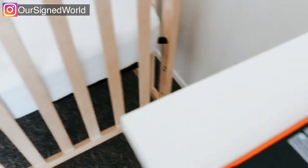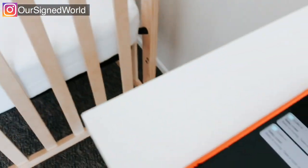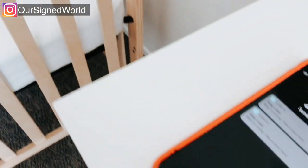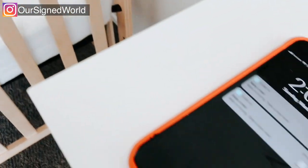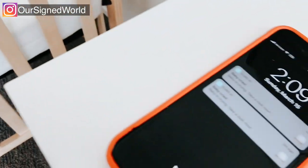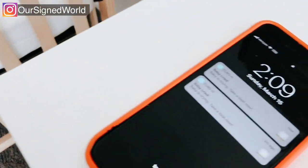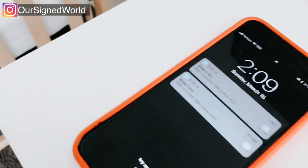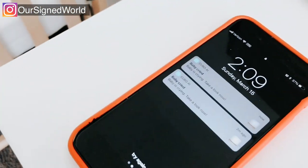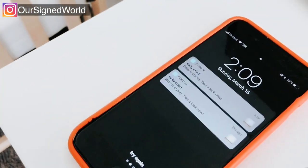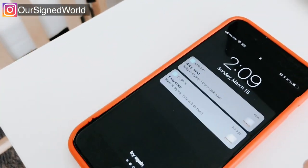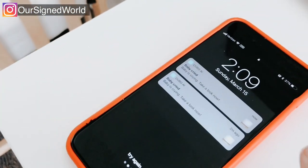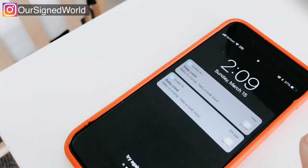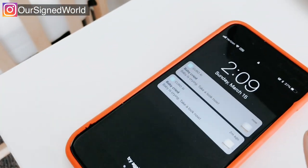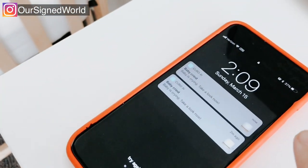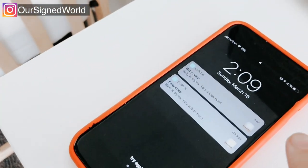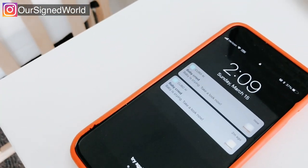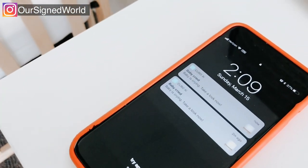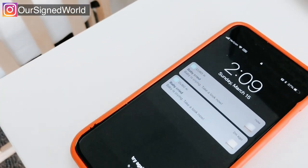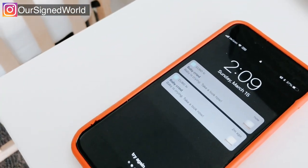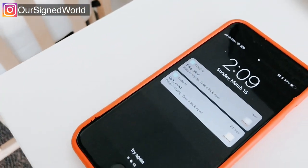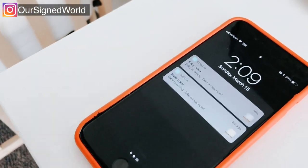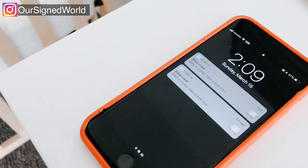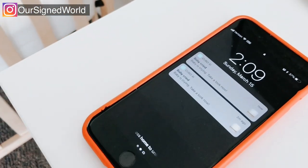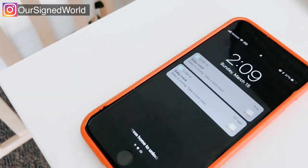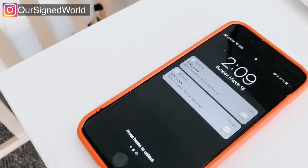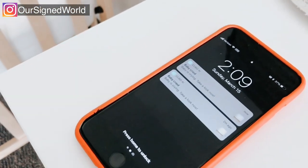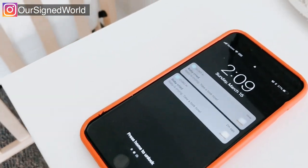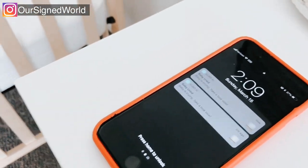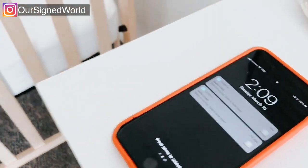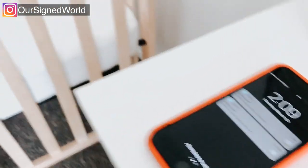Then on his phone, he also received the alerts that the baby is crying.